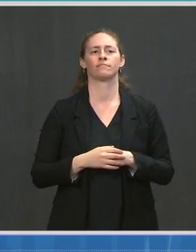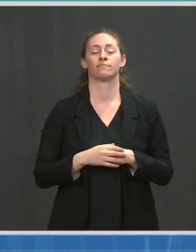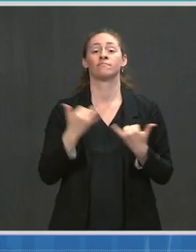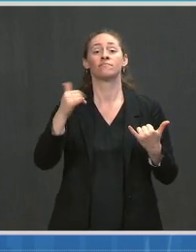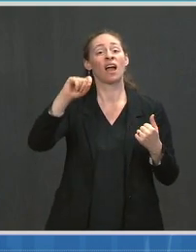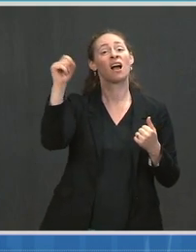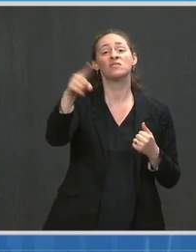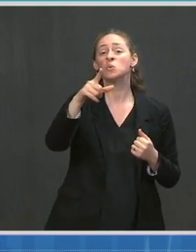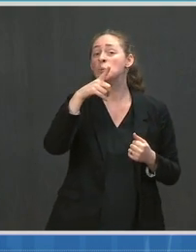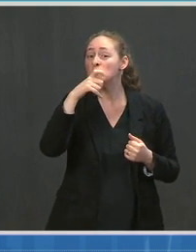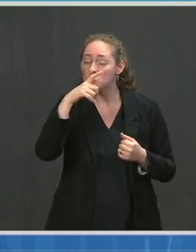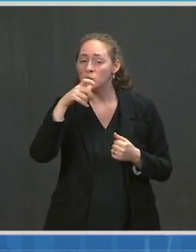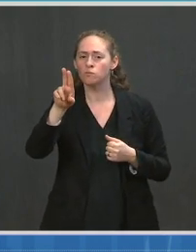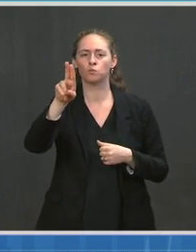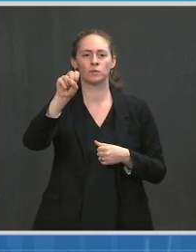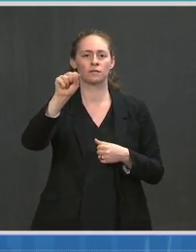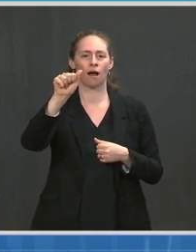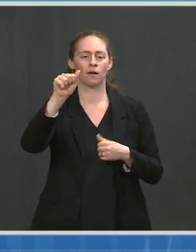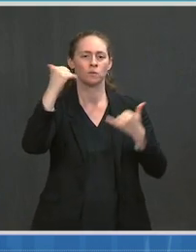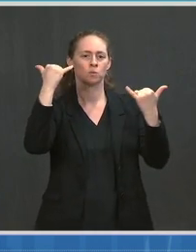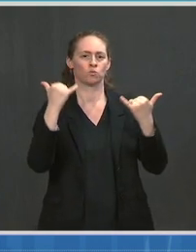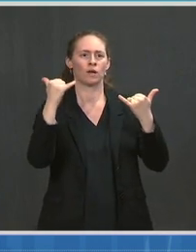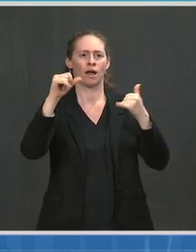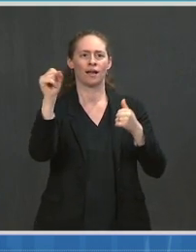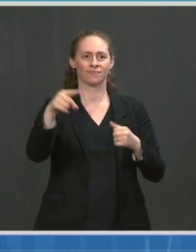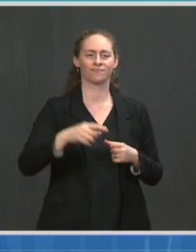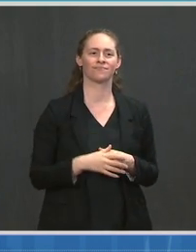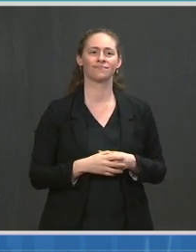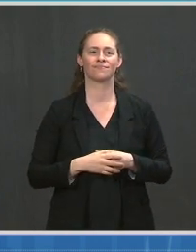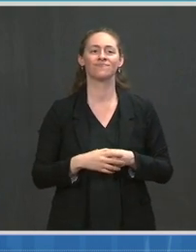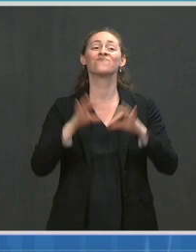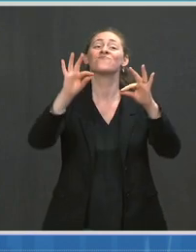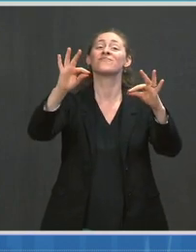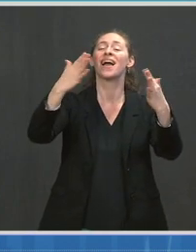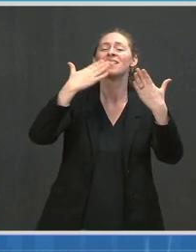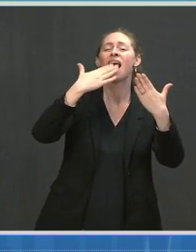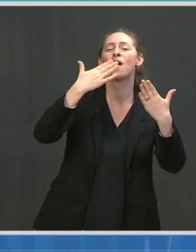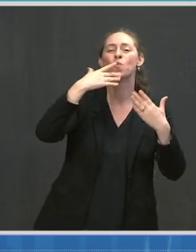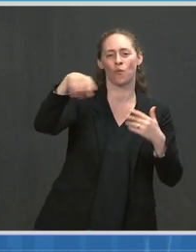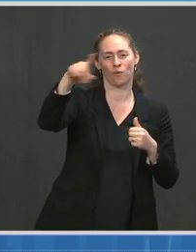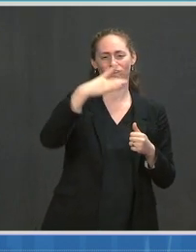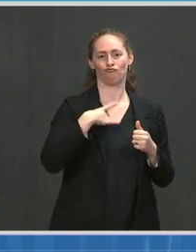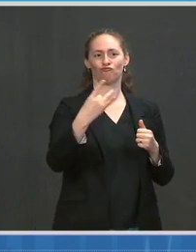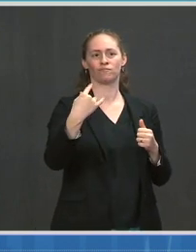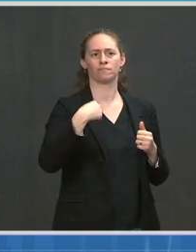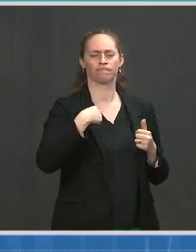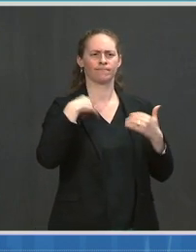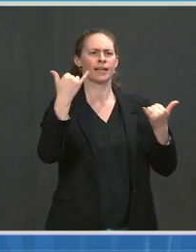The Press: Hi, thanks for taking my question. You mentioned the number of states that are opening up vaccine eligibility to all adults